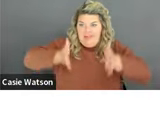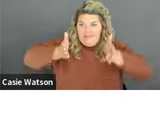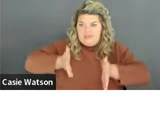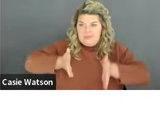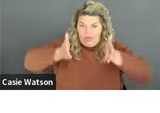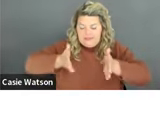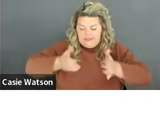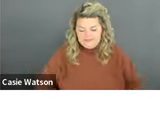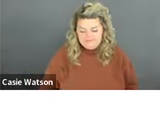That means person.